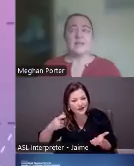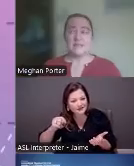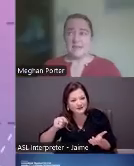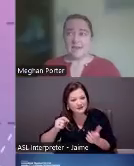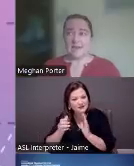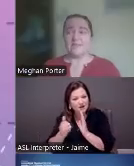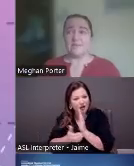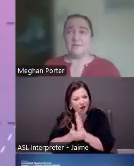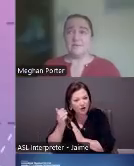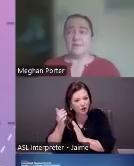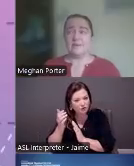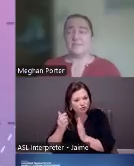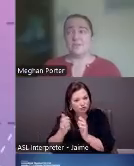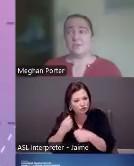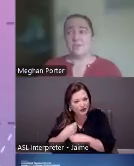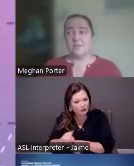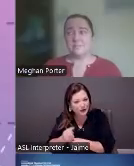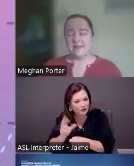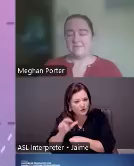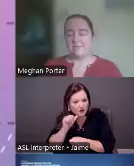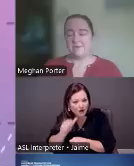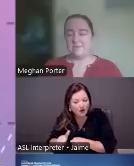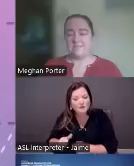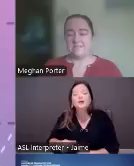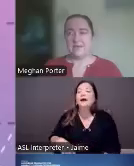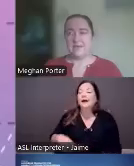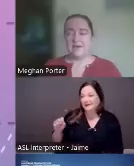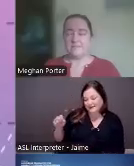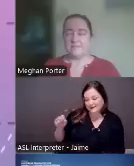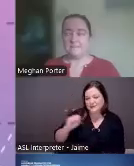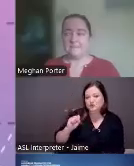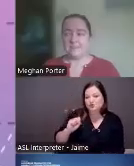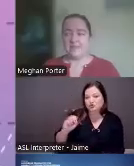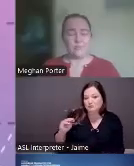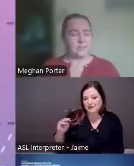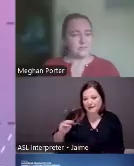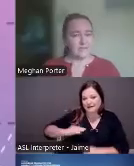Yeah, the social media platforms that we use,